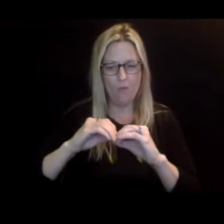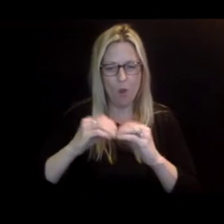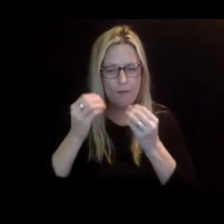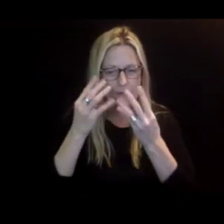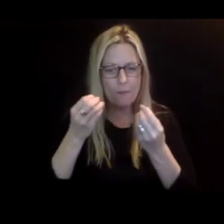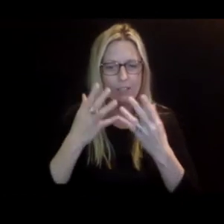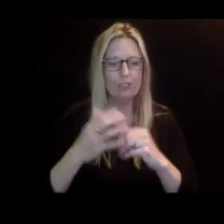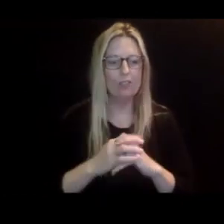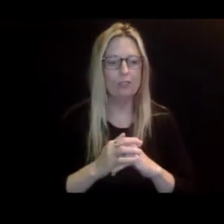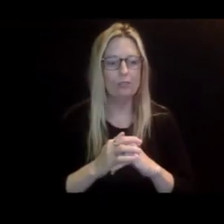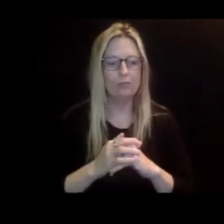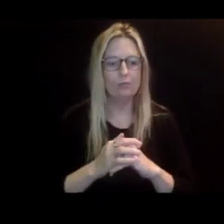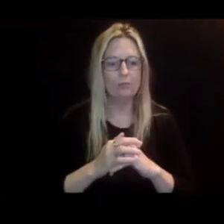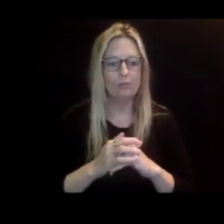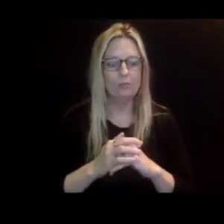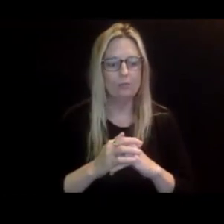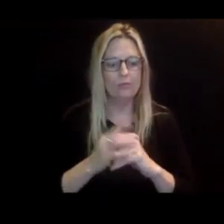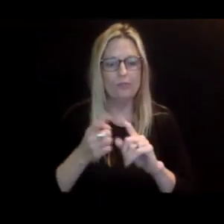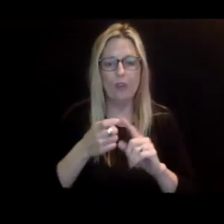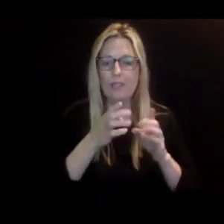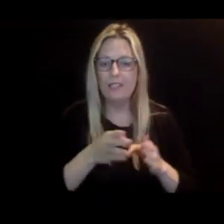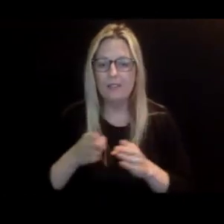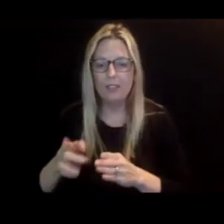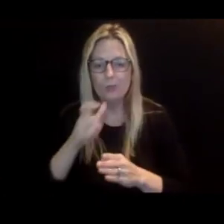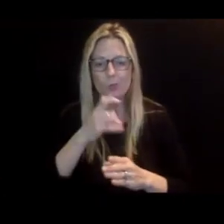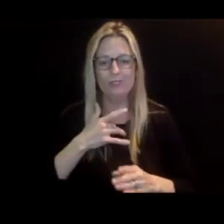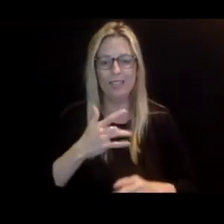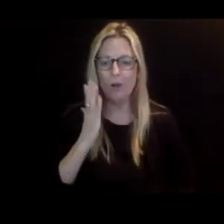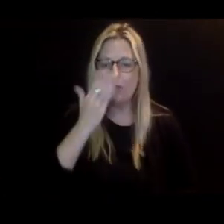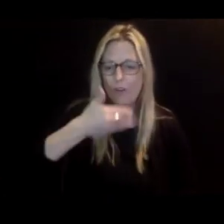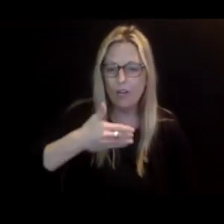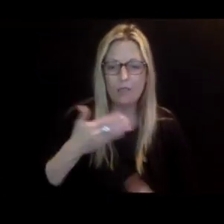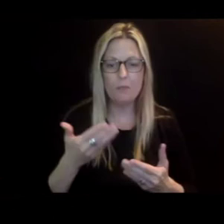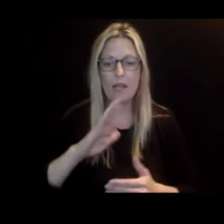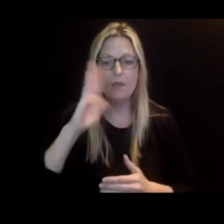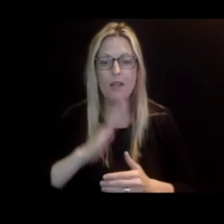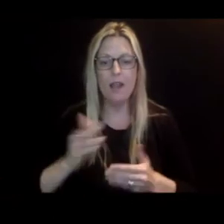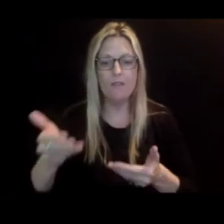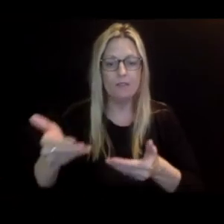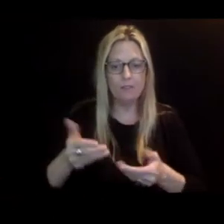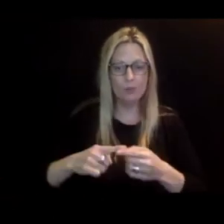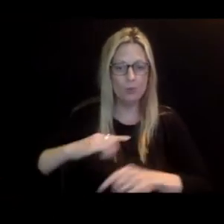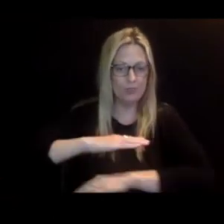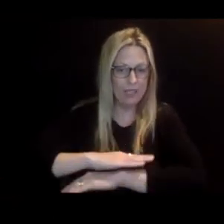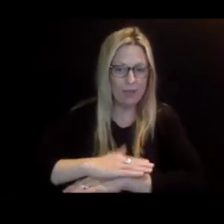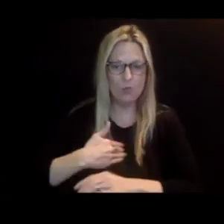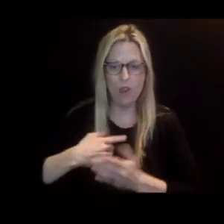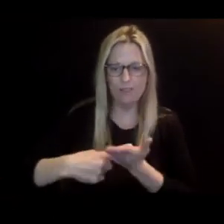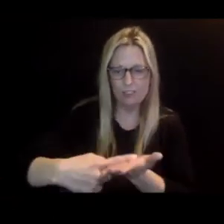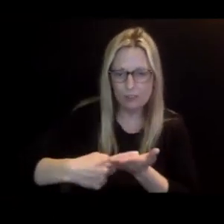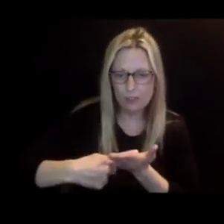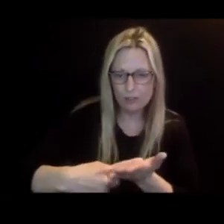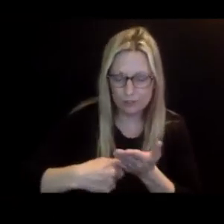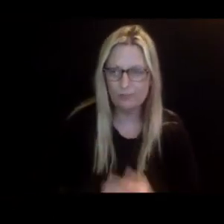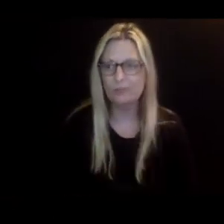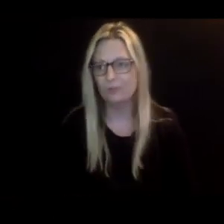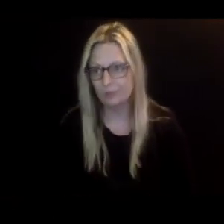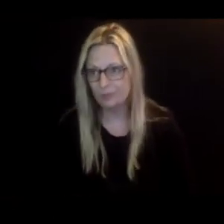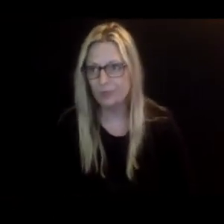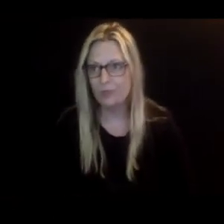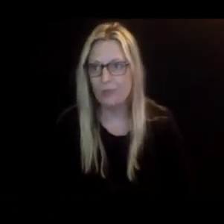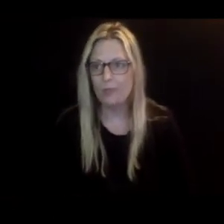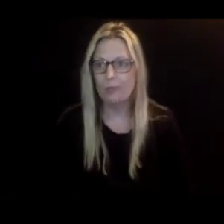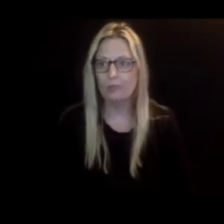individuals who are often overlooked, maybe never invited at the table for discussion.